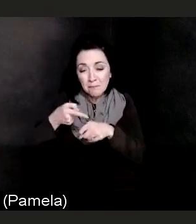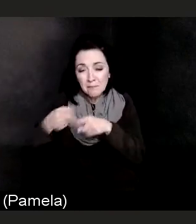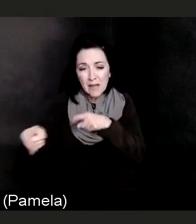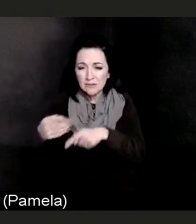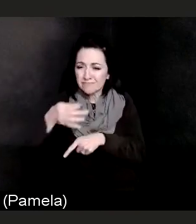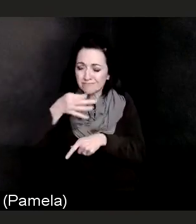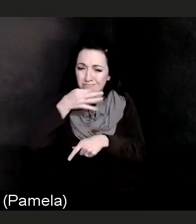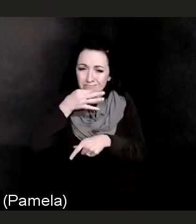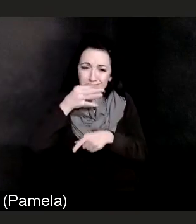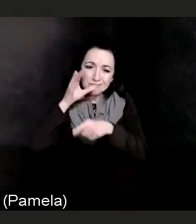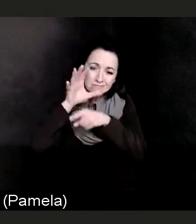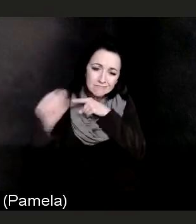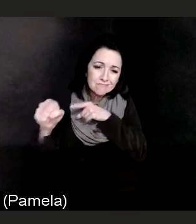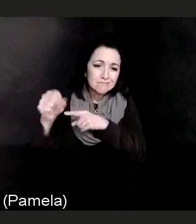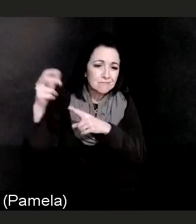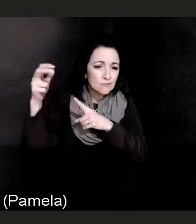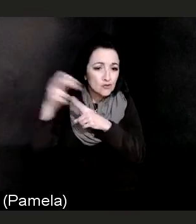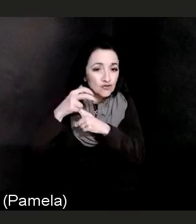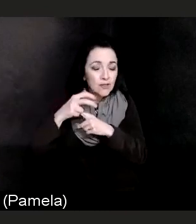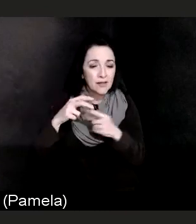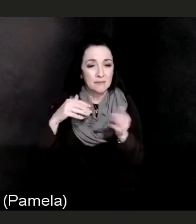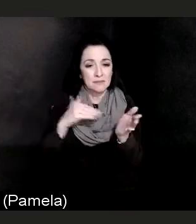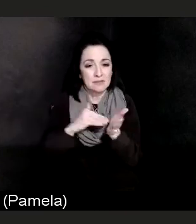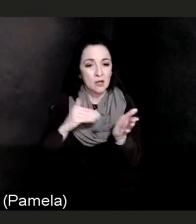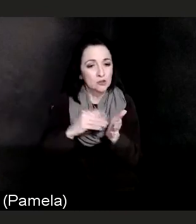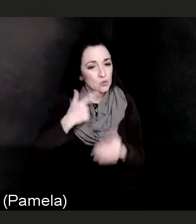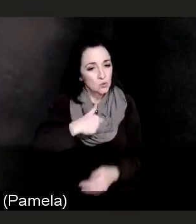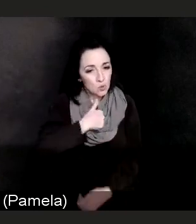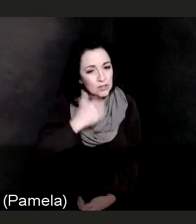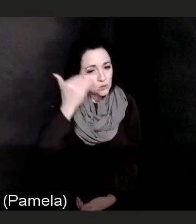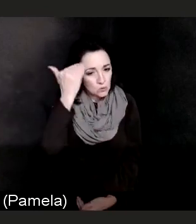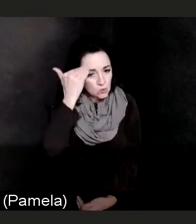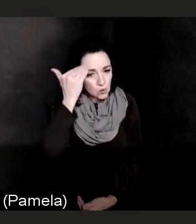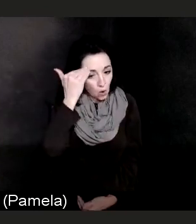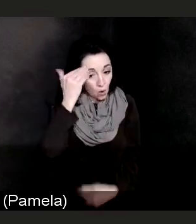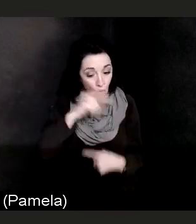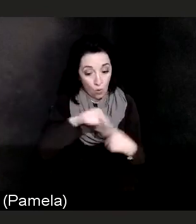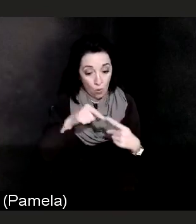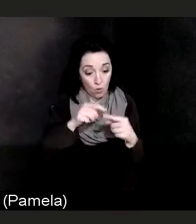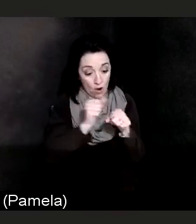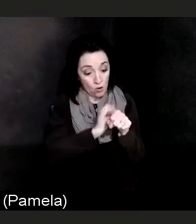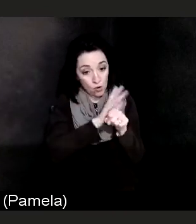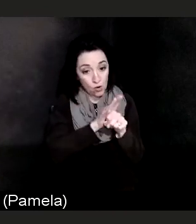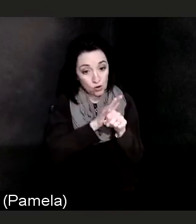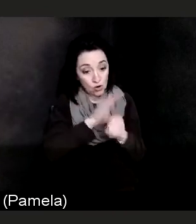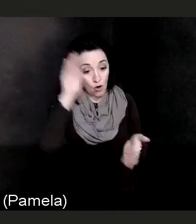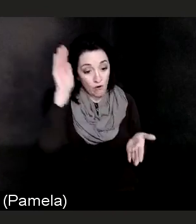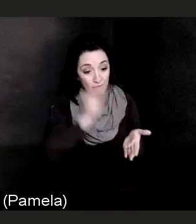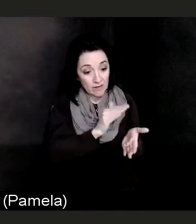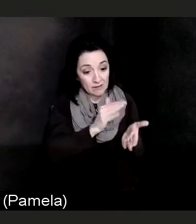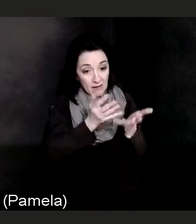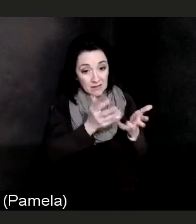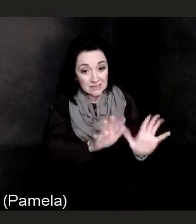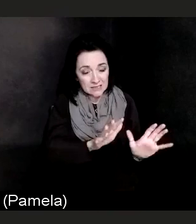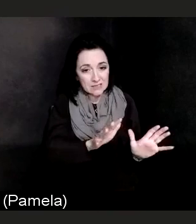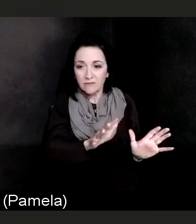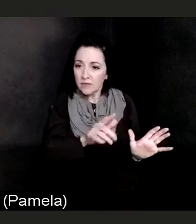that the probability exists that when this pandemic is over, you will need us to continue delivering healthcare.